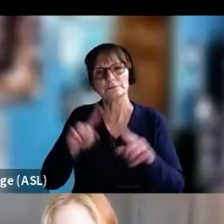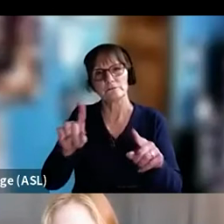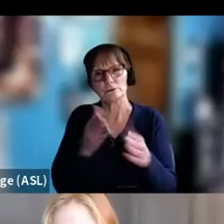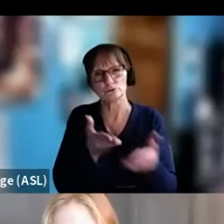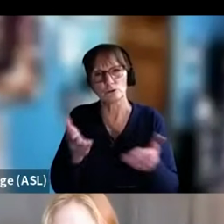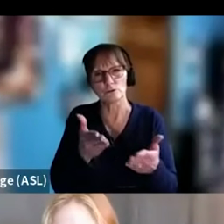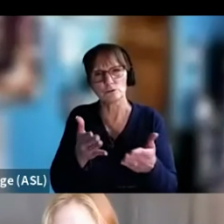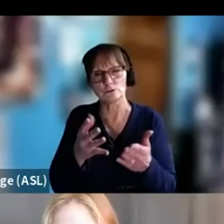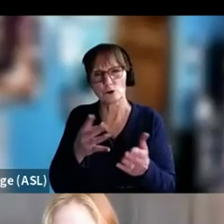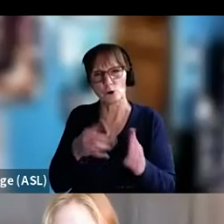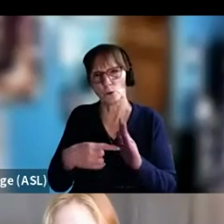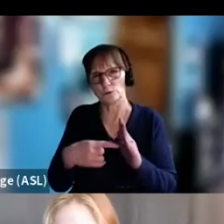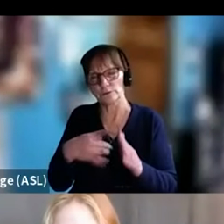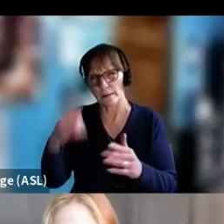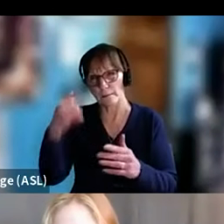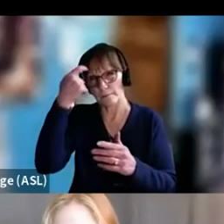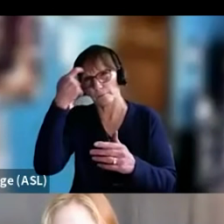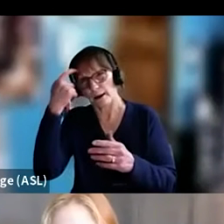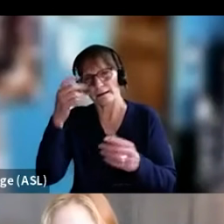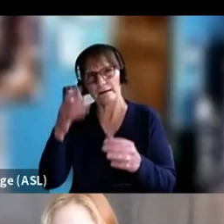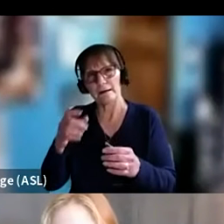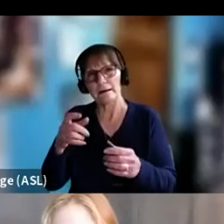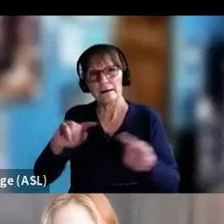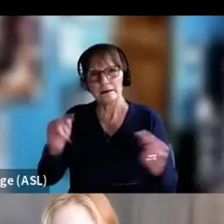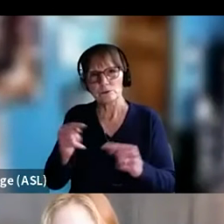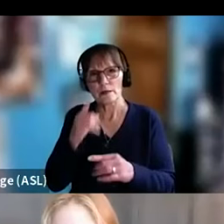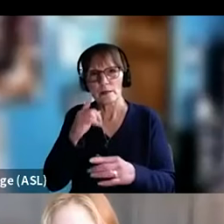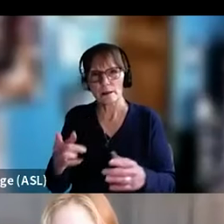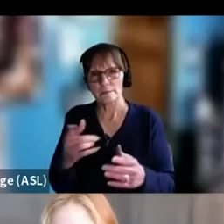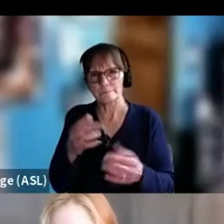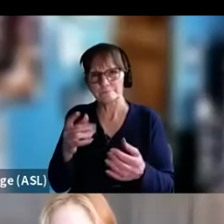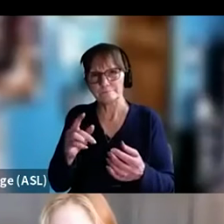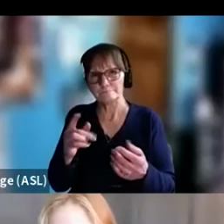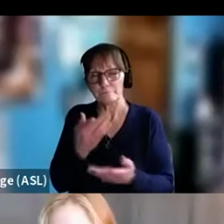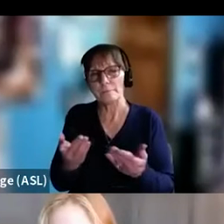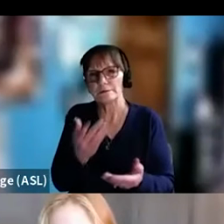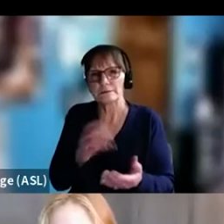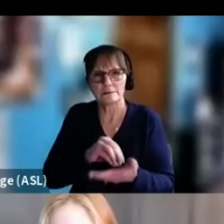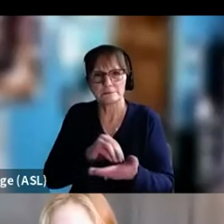for that history of brain injury can be really important 'cause it might not be documented and it might not be on recent medical records,